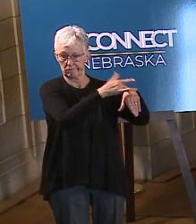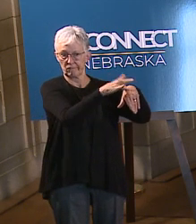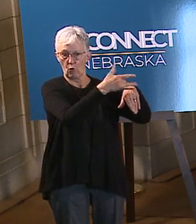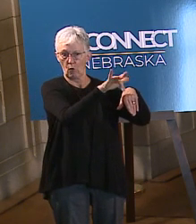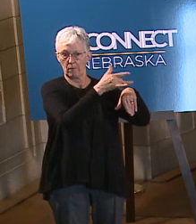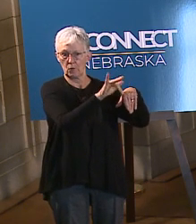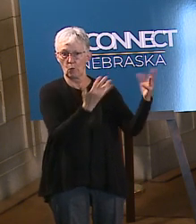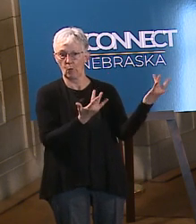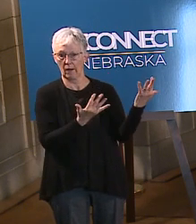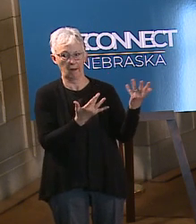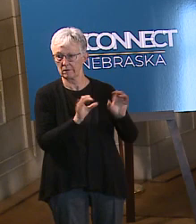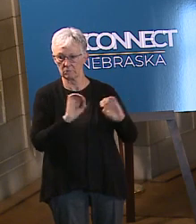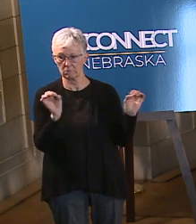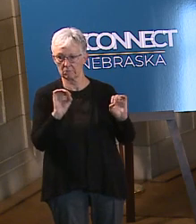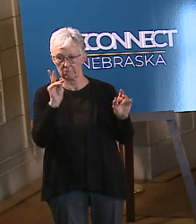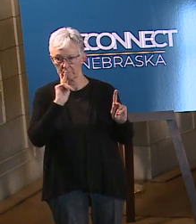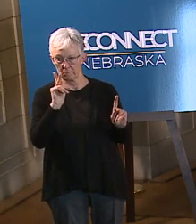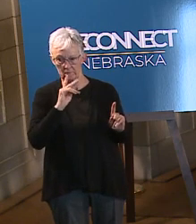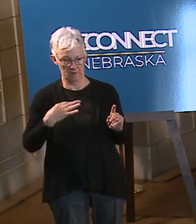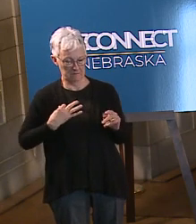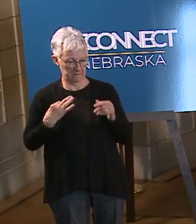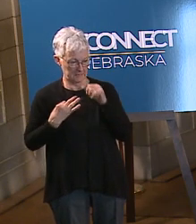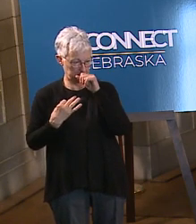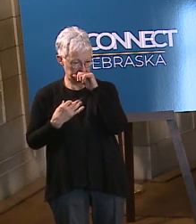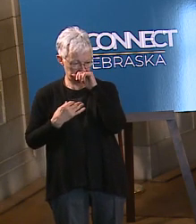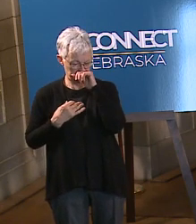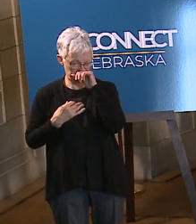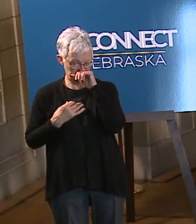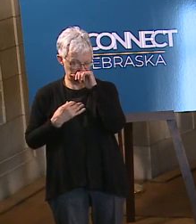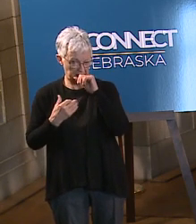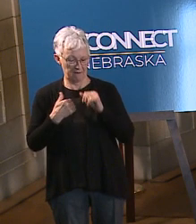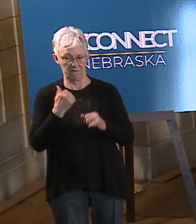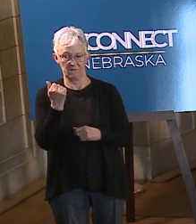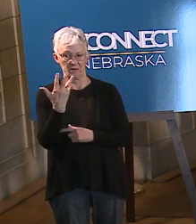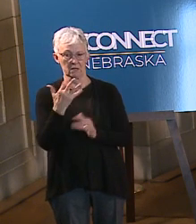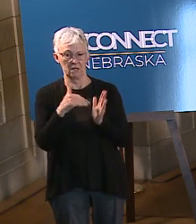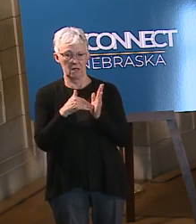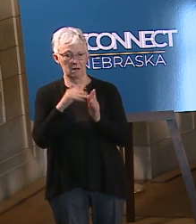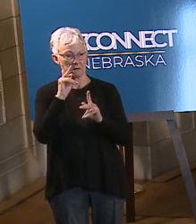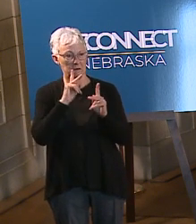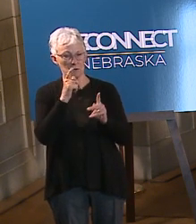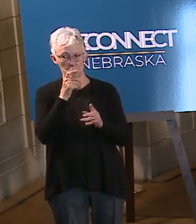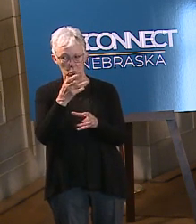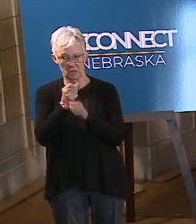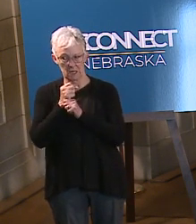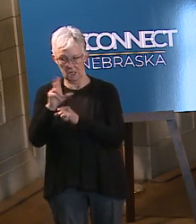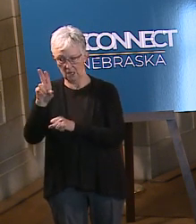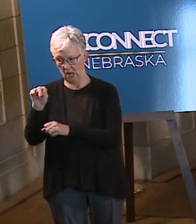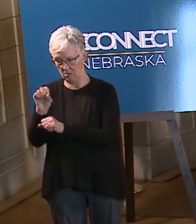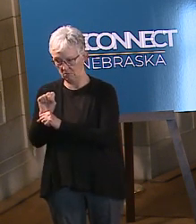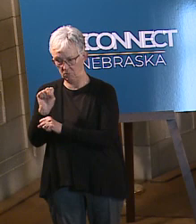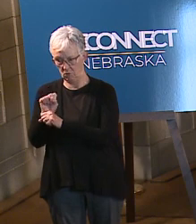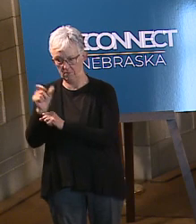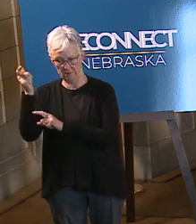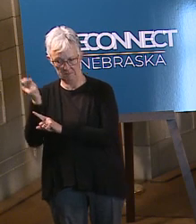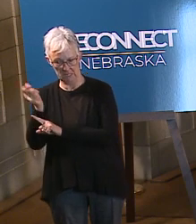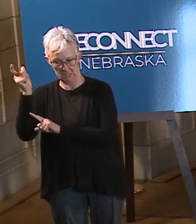RATE THROUGHOUT 2020, WE HAVE ABOUT 39,000 JOB OPENINGS OUT THERE RIGHT NOW ON OUR NEBRASKA